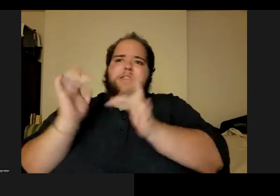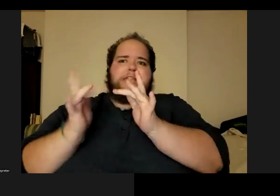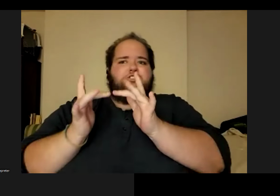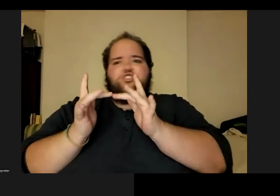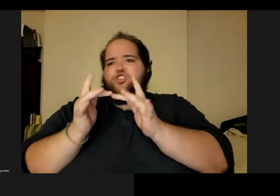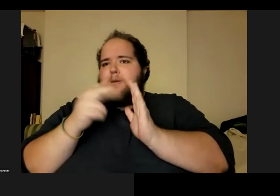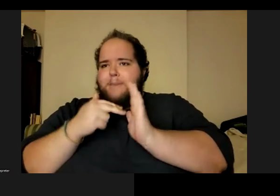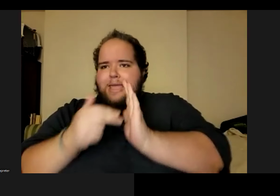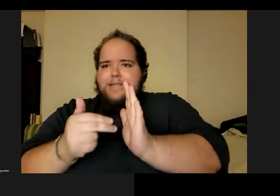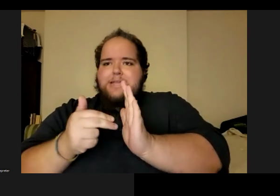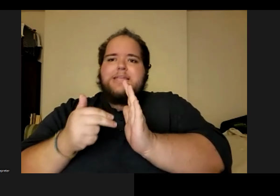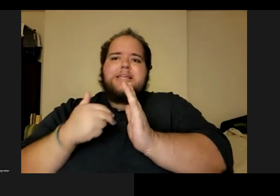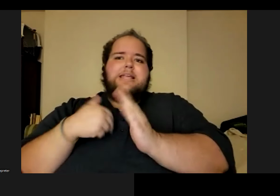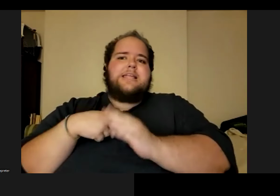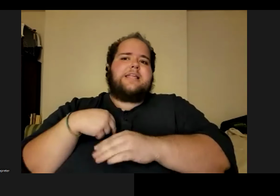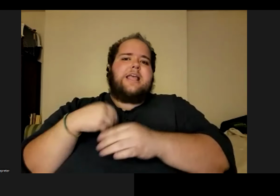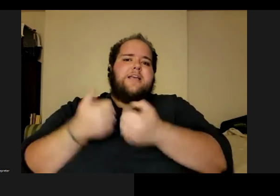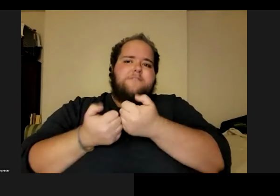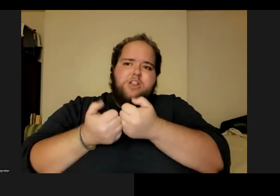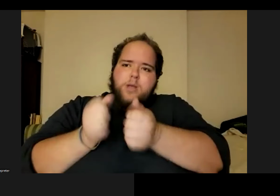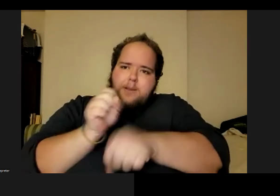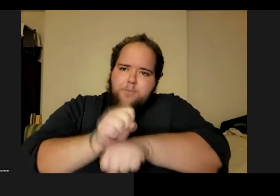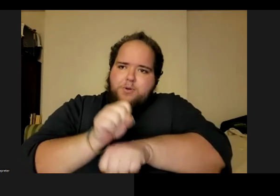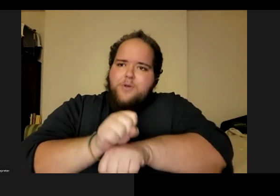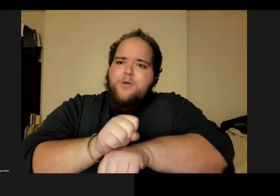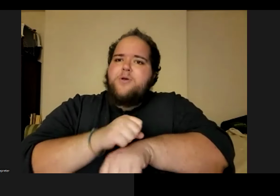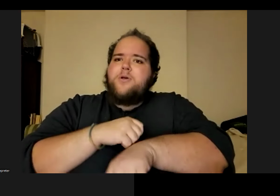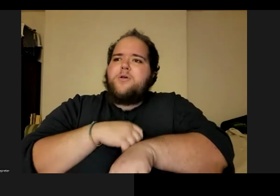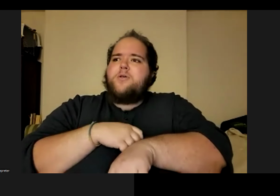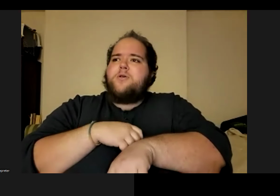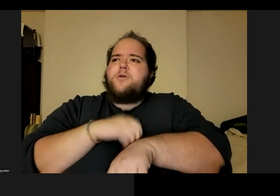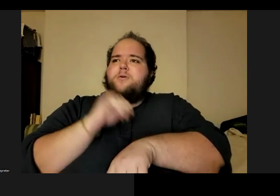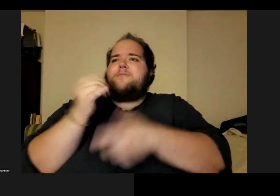and video game work that I've done and some visual art stuff that